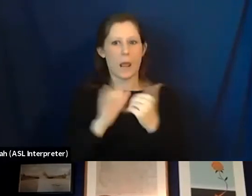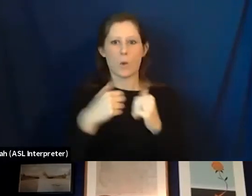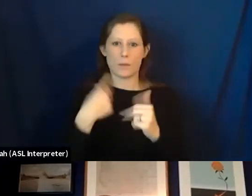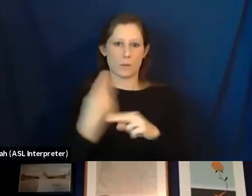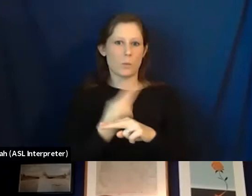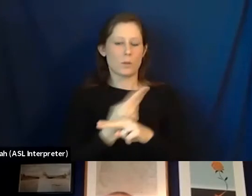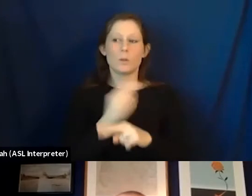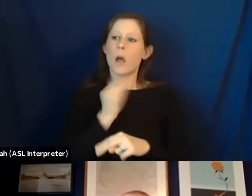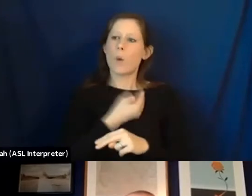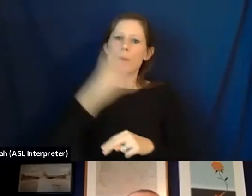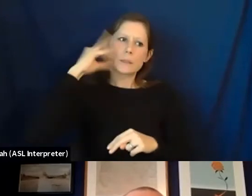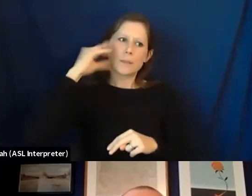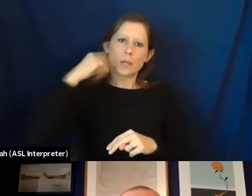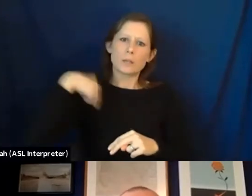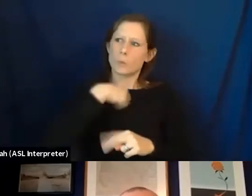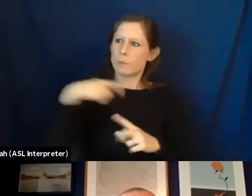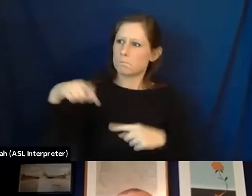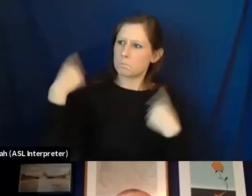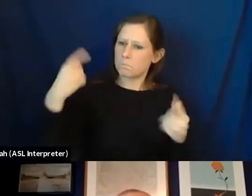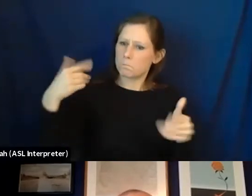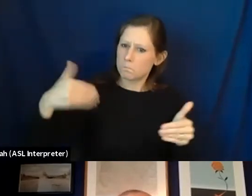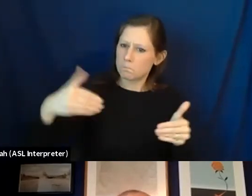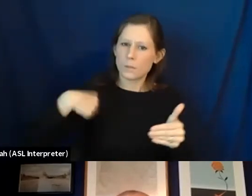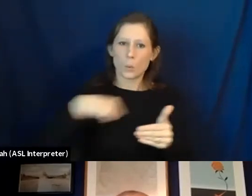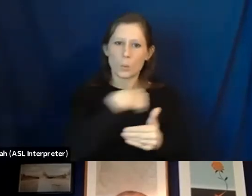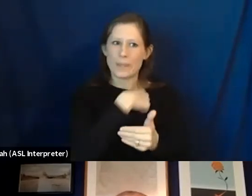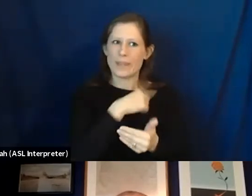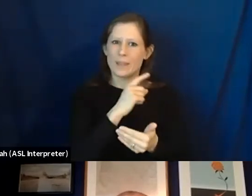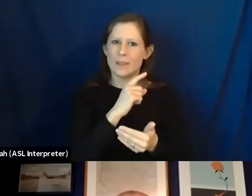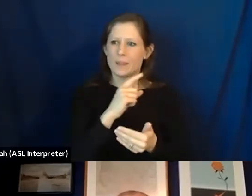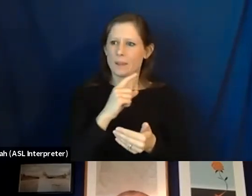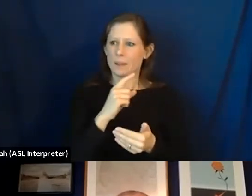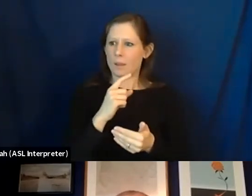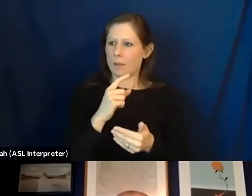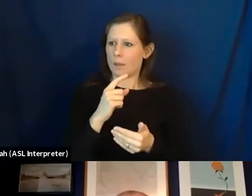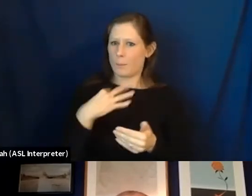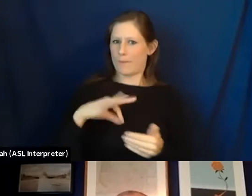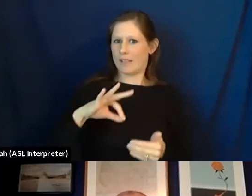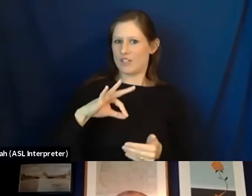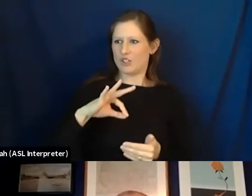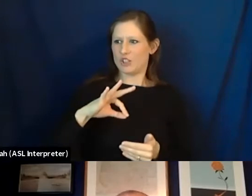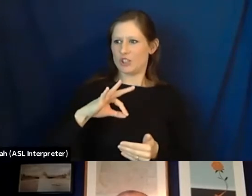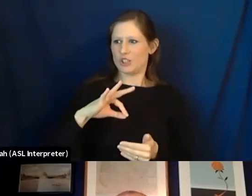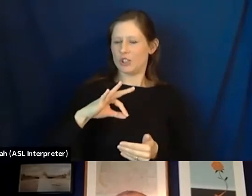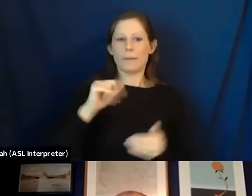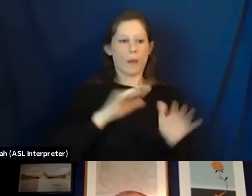that we have that really sort of privilege certain categories of identity things must